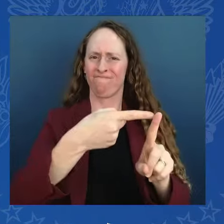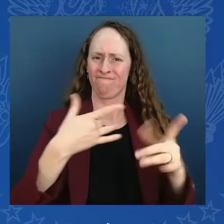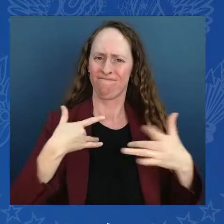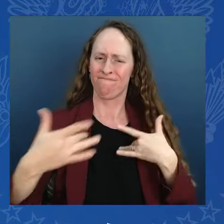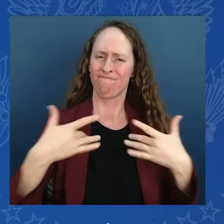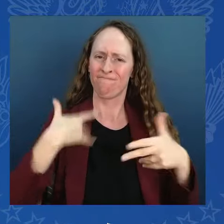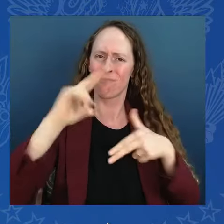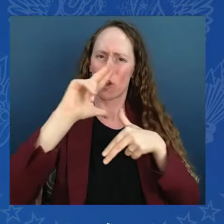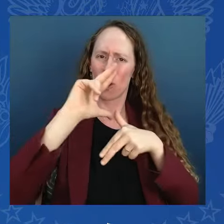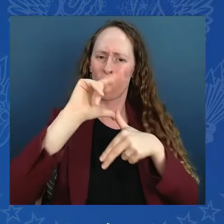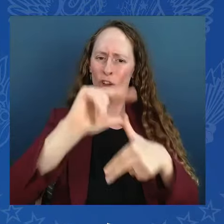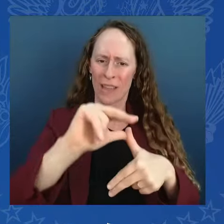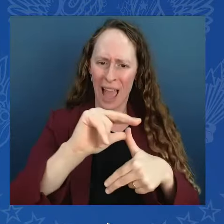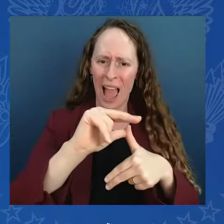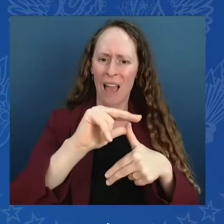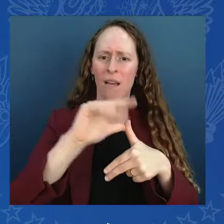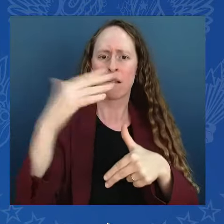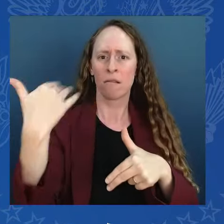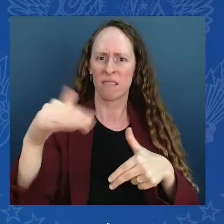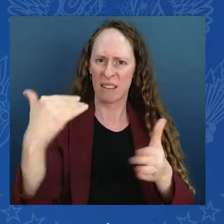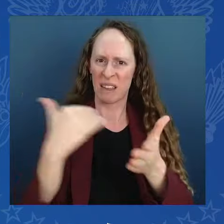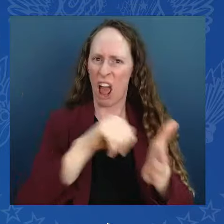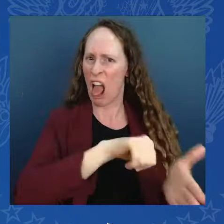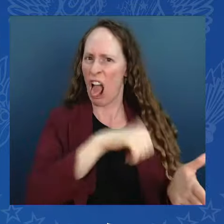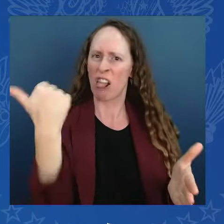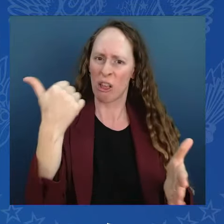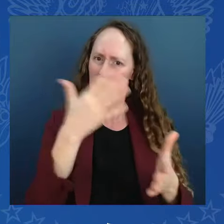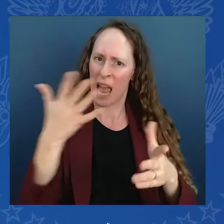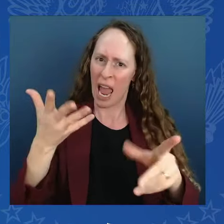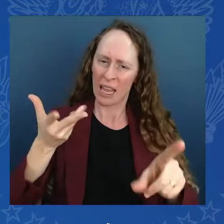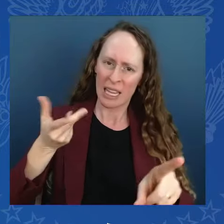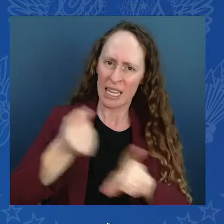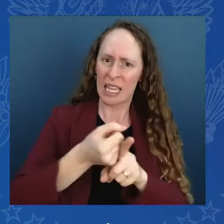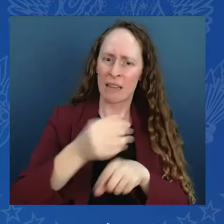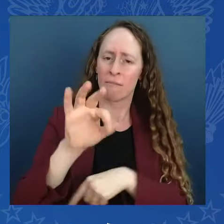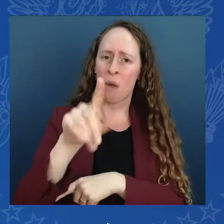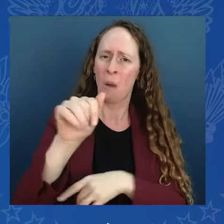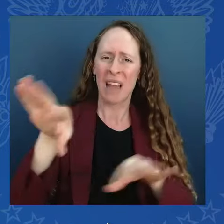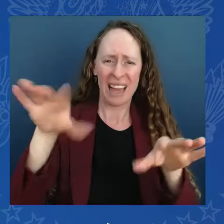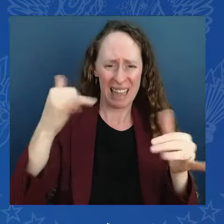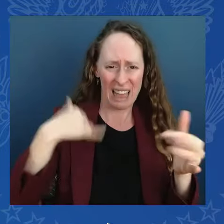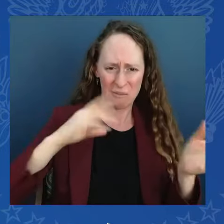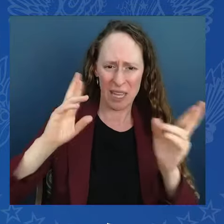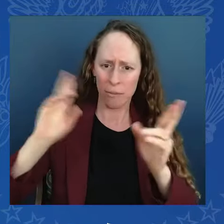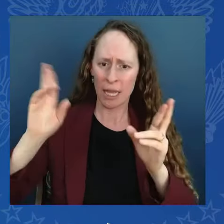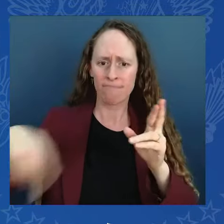and help the communities before, during, and after this hurricane. The most important message today